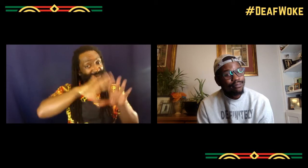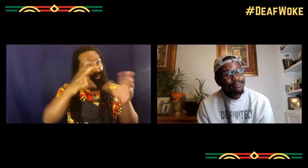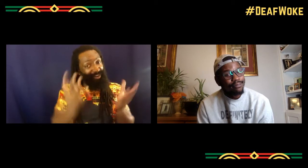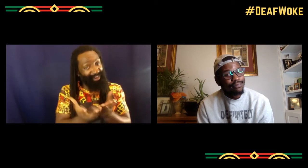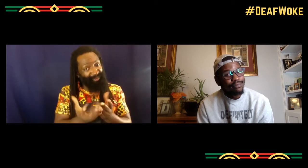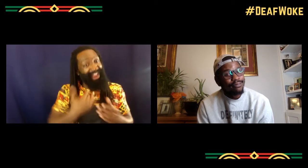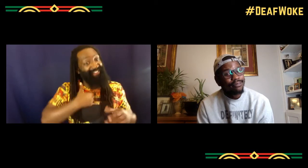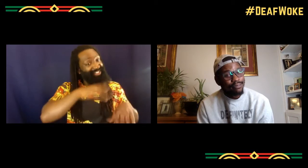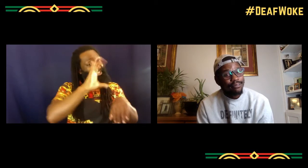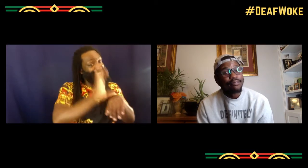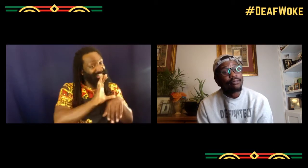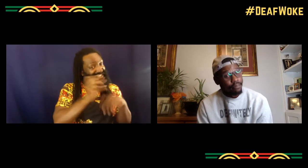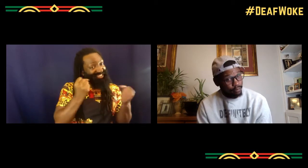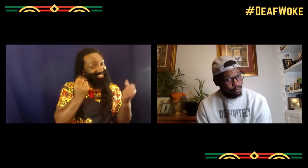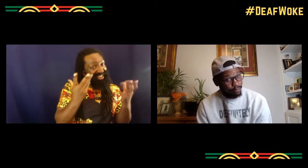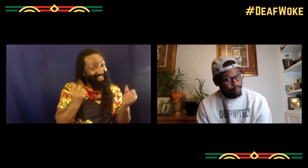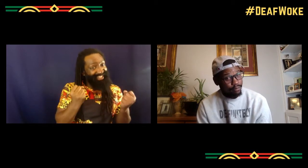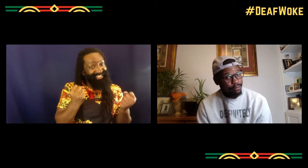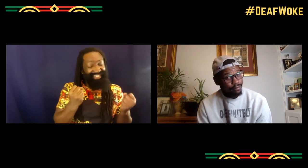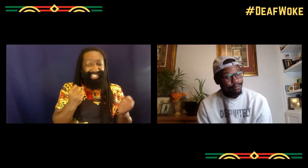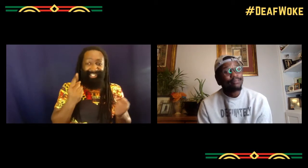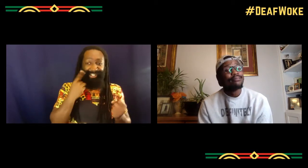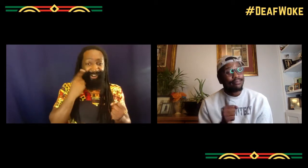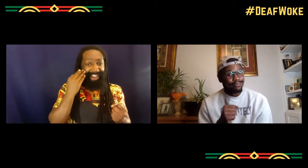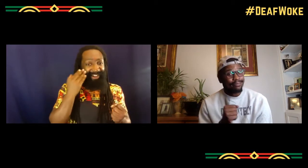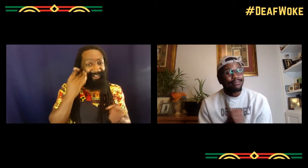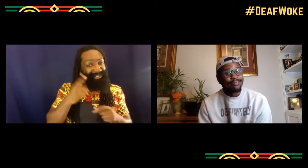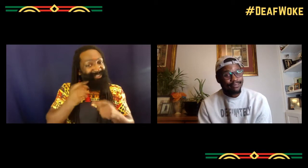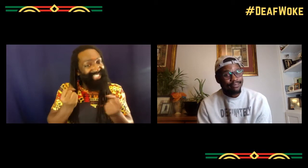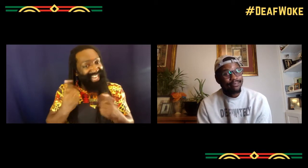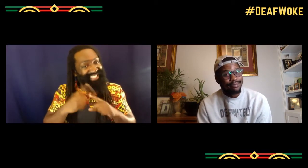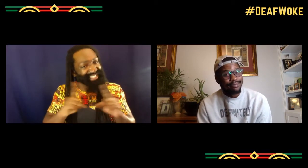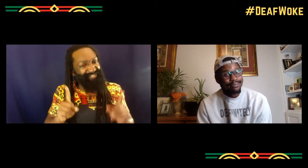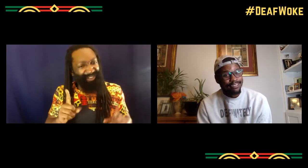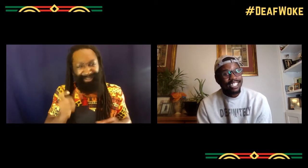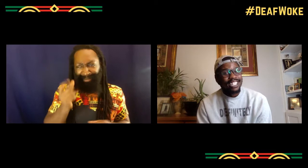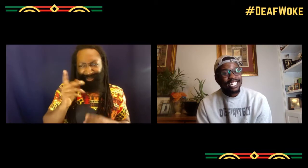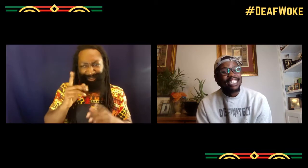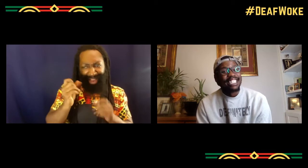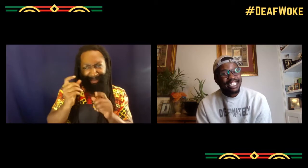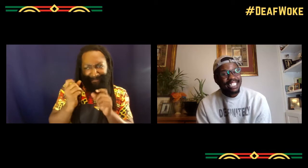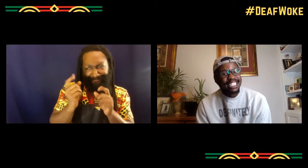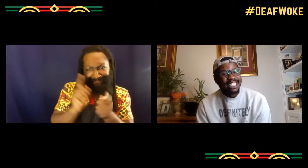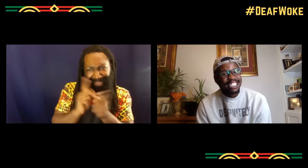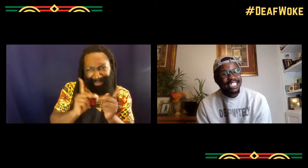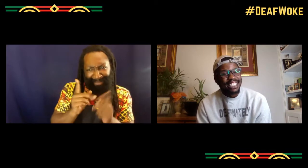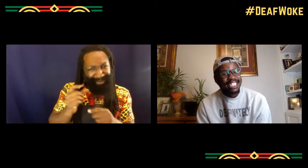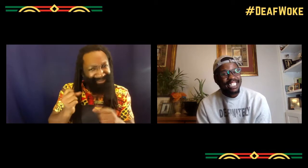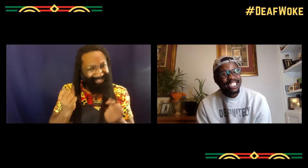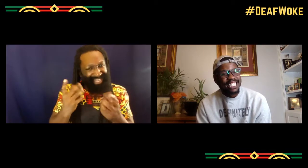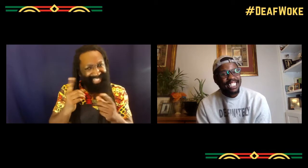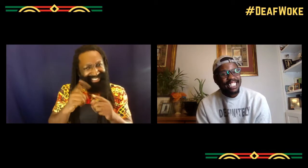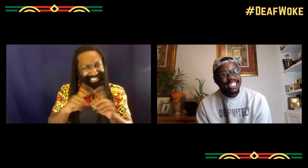You signed different church, in churches than you do in the world, right? So, I know you sign in different ways,